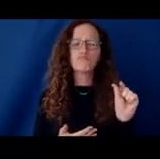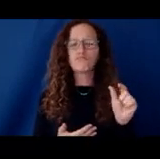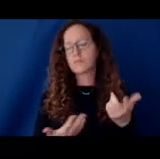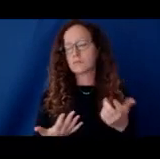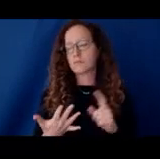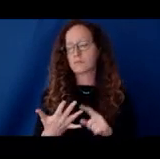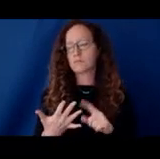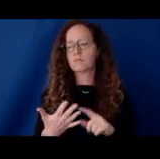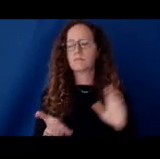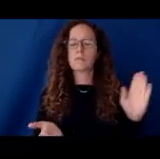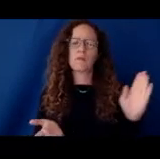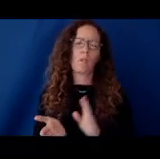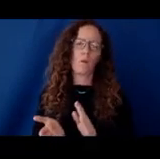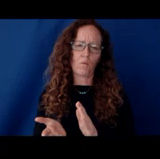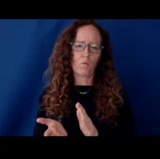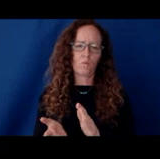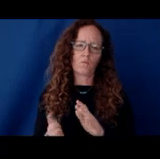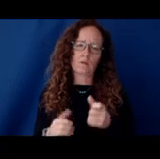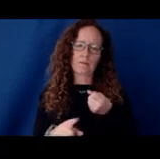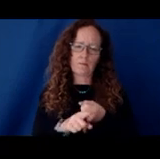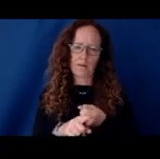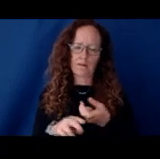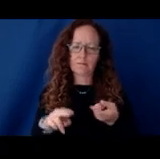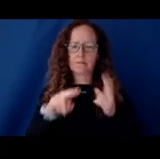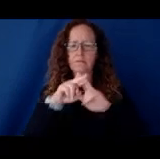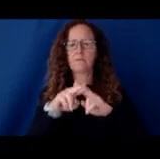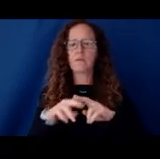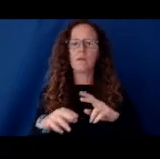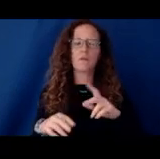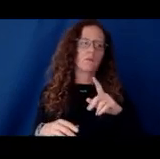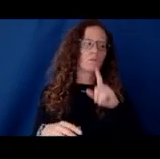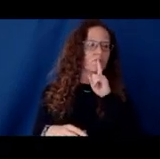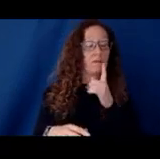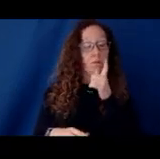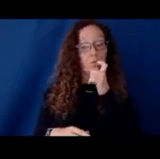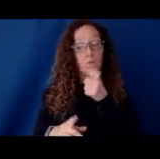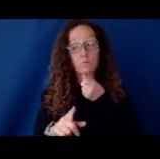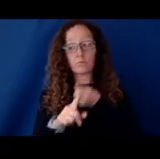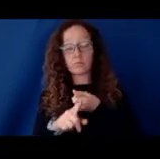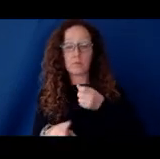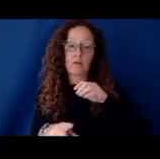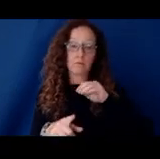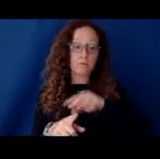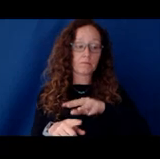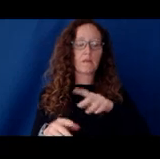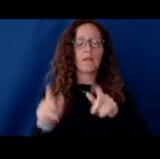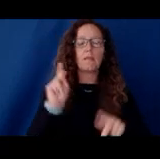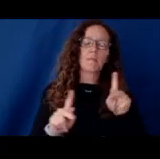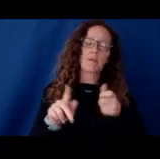the most exposed and intolerant individuals or system. Green levels of HeatRisk, base level zero,